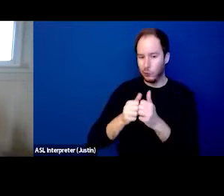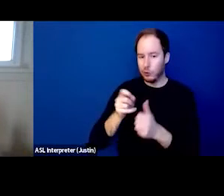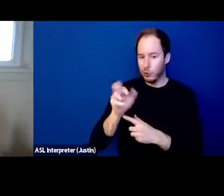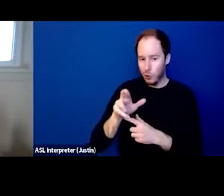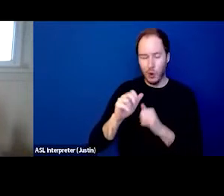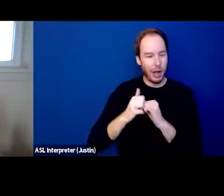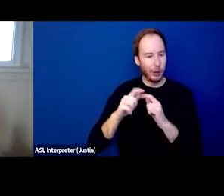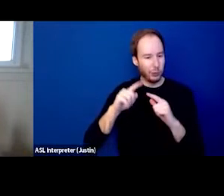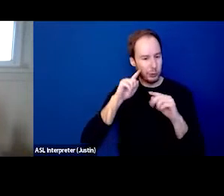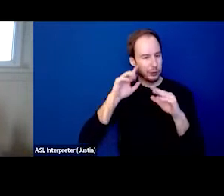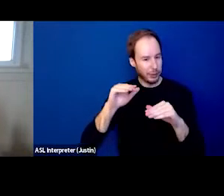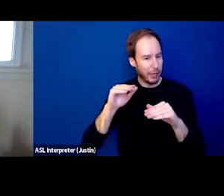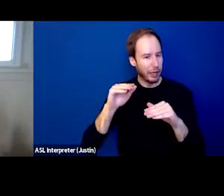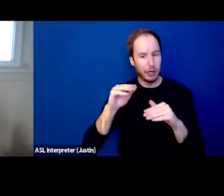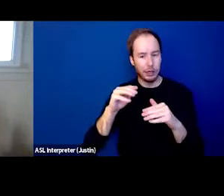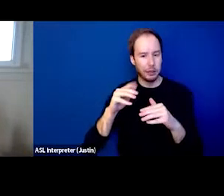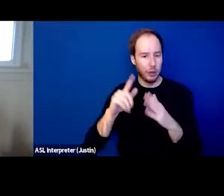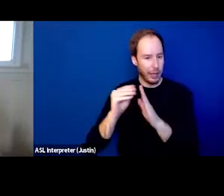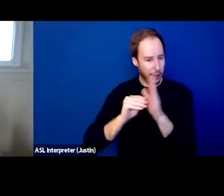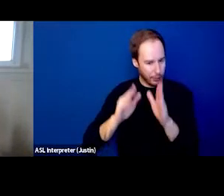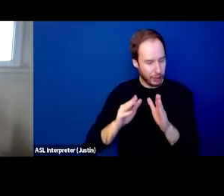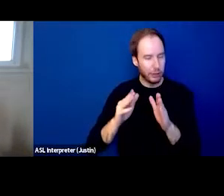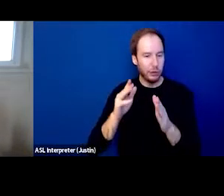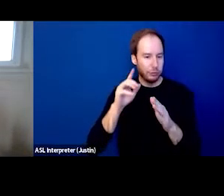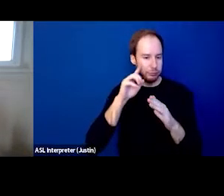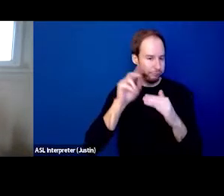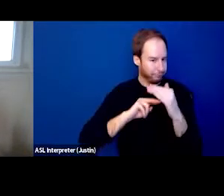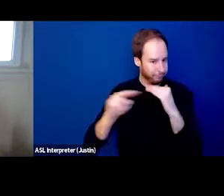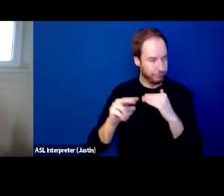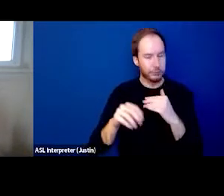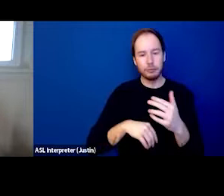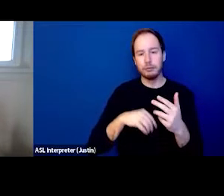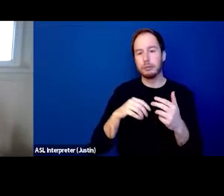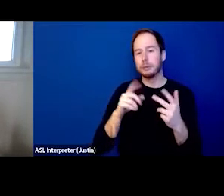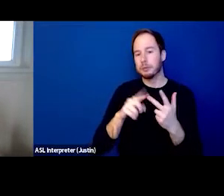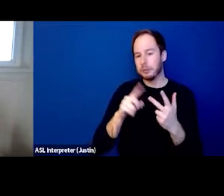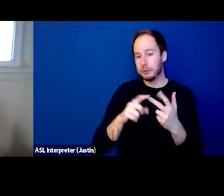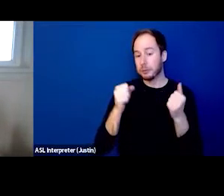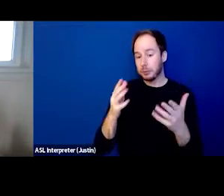when working with applicants. And then many individuals have case workers, agencies,